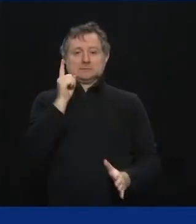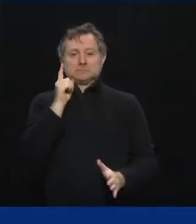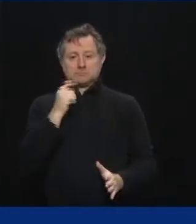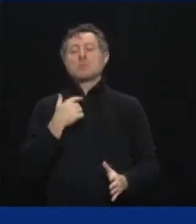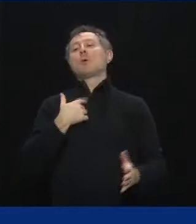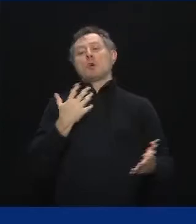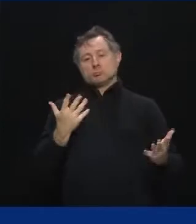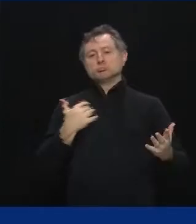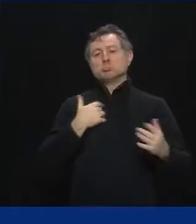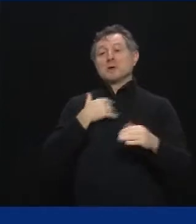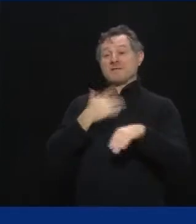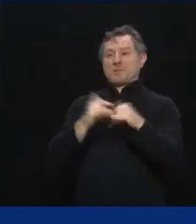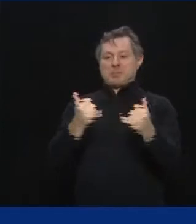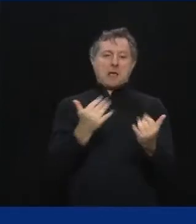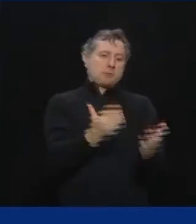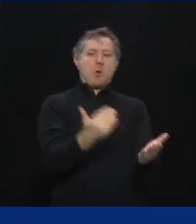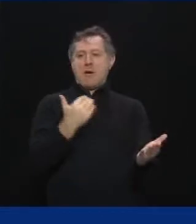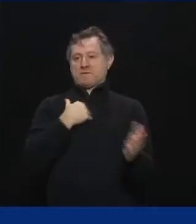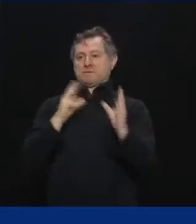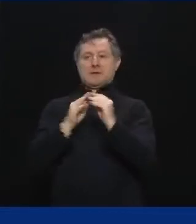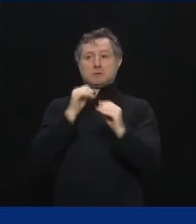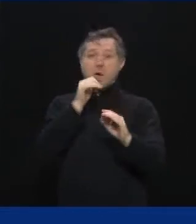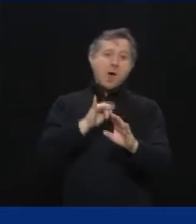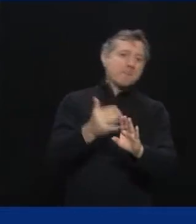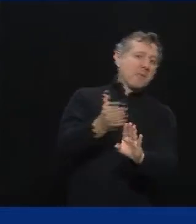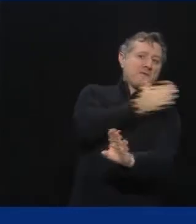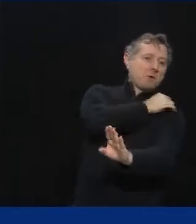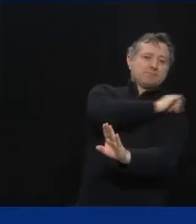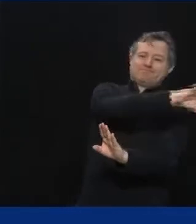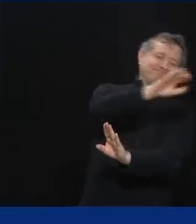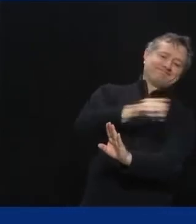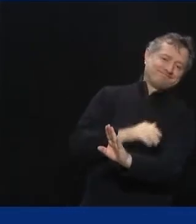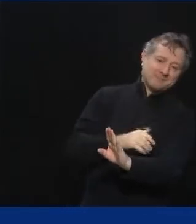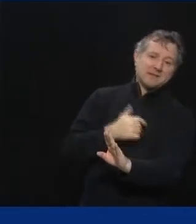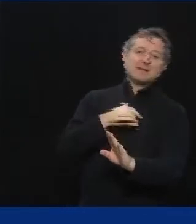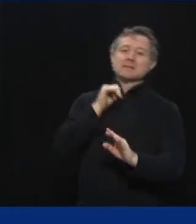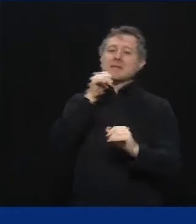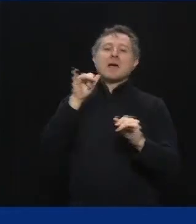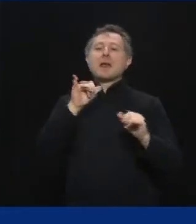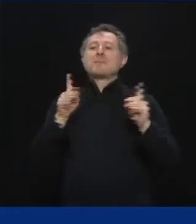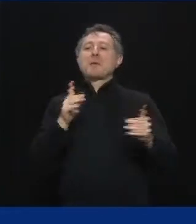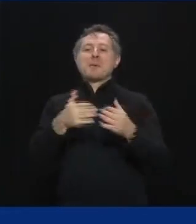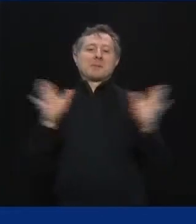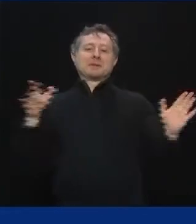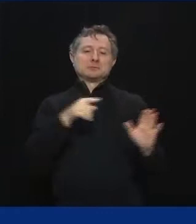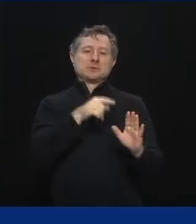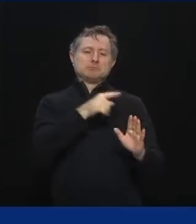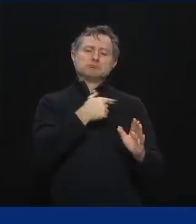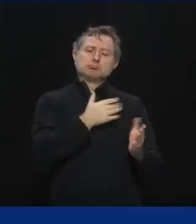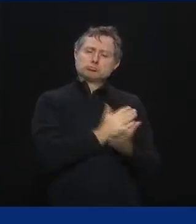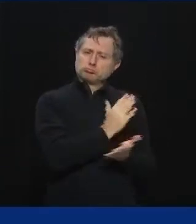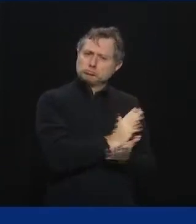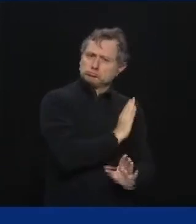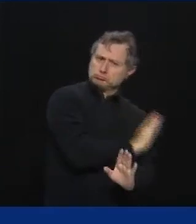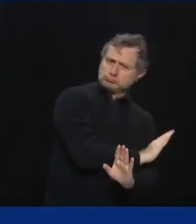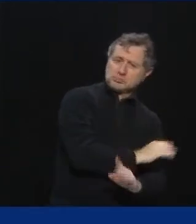SHARE THEIR CONCERNS. AND IN CASES WHERE THAT INFORMATION IS NOT AVAILABLE, UNTIL THE LAST MINUTE OR AT THE